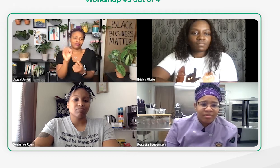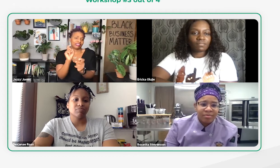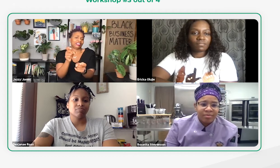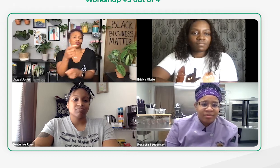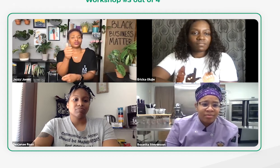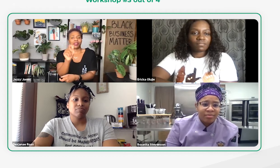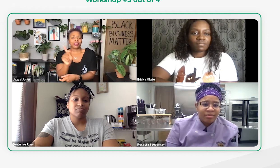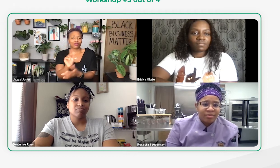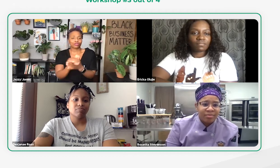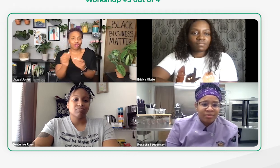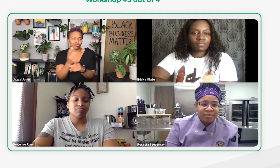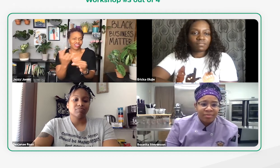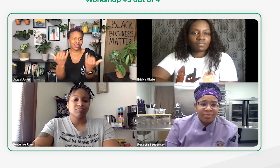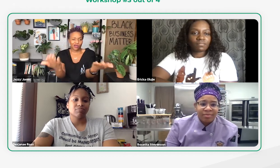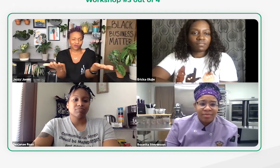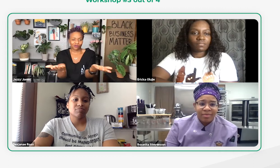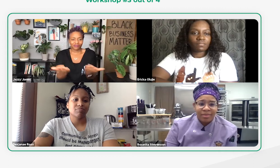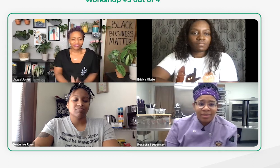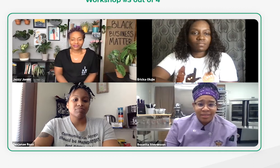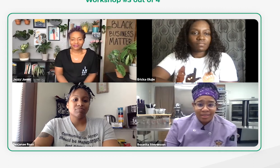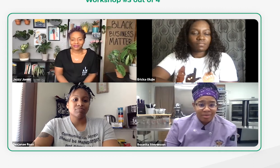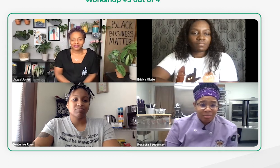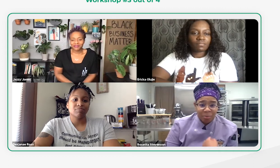what would you do someone gave you $10,000? >> Rosetta.